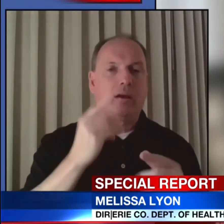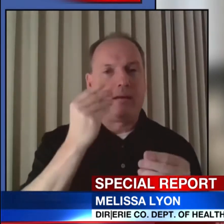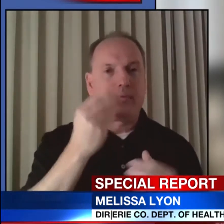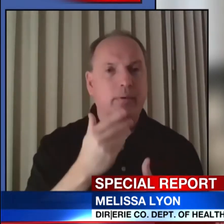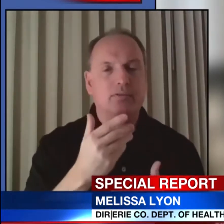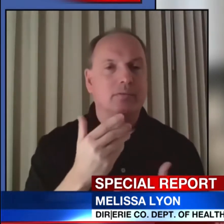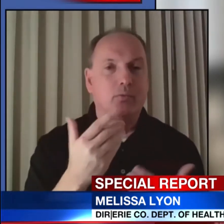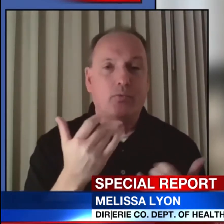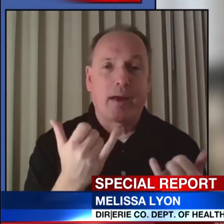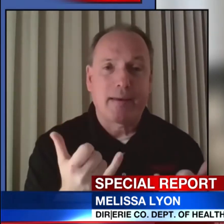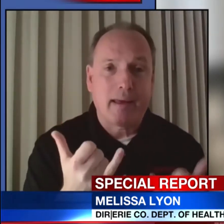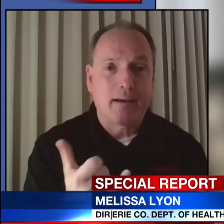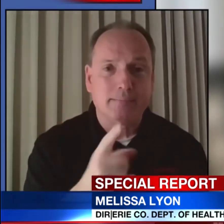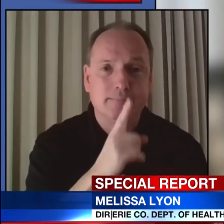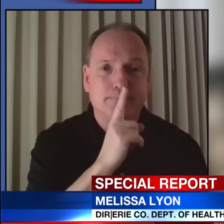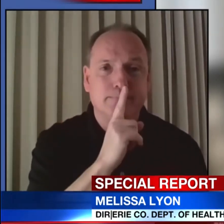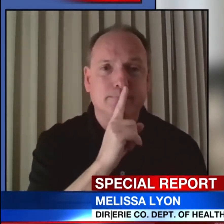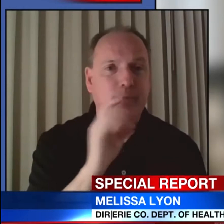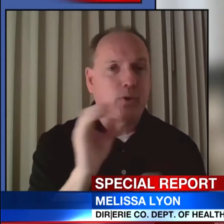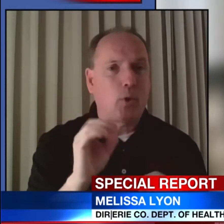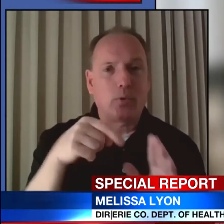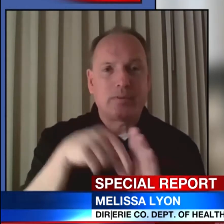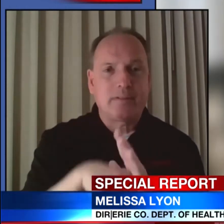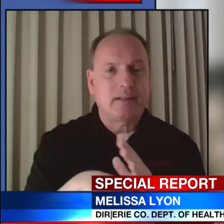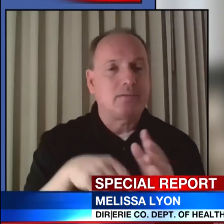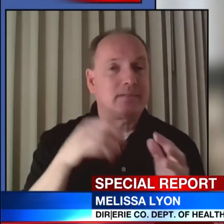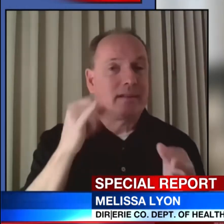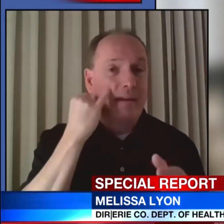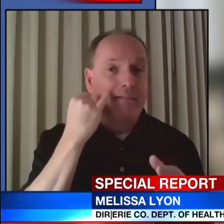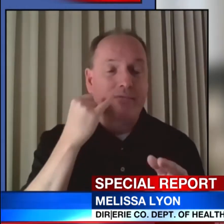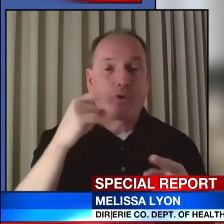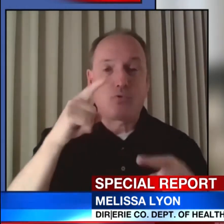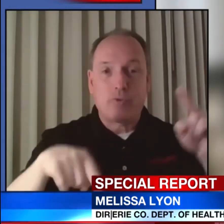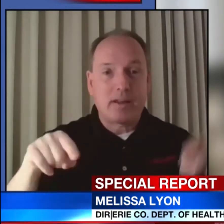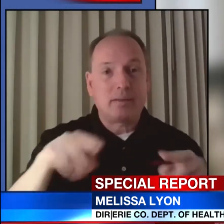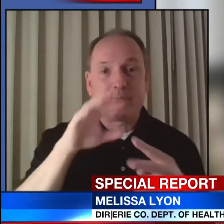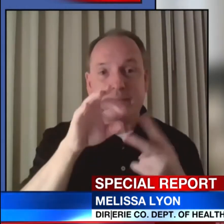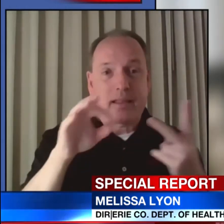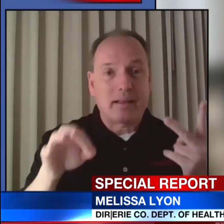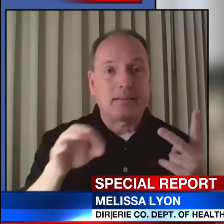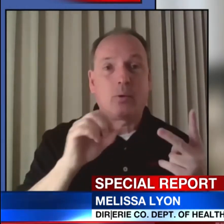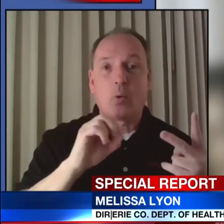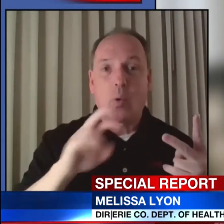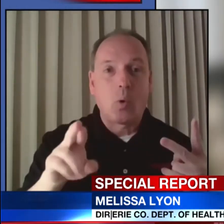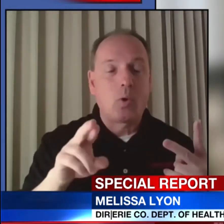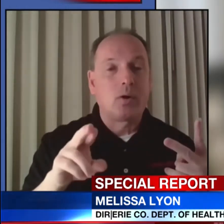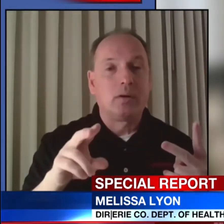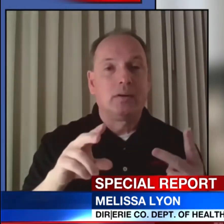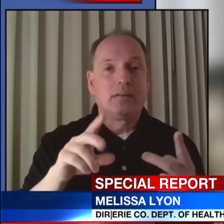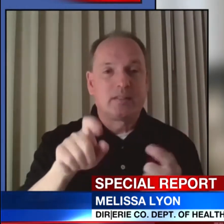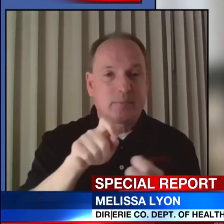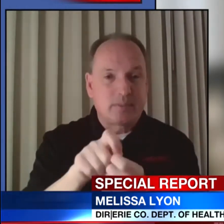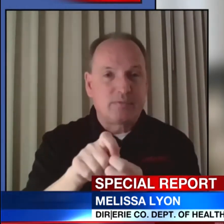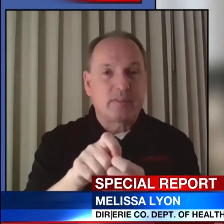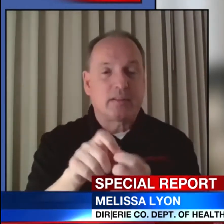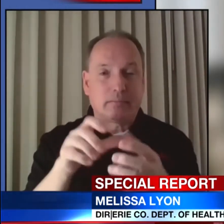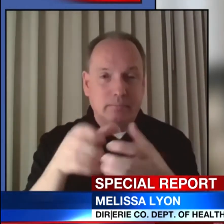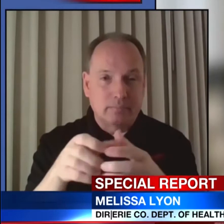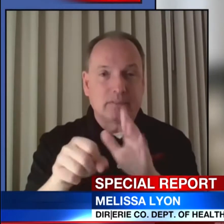LEVEL. IF AND WHEN THAT IS UP AND RUNNING WE WILL GET FASTER TURN AROUND TIME.